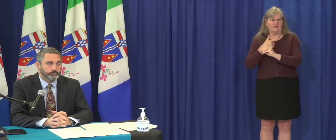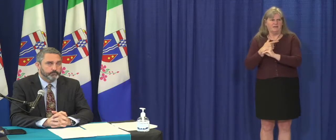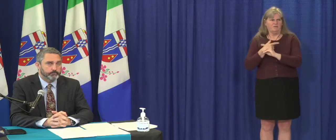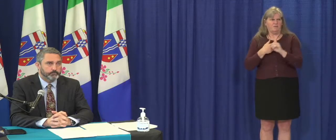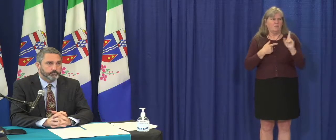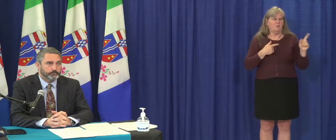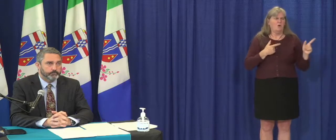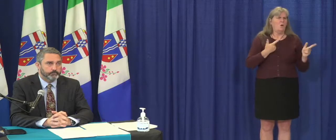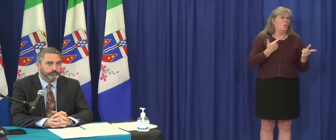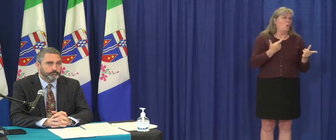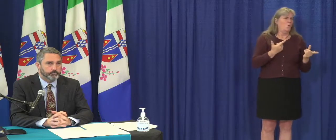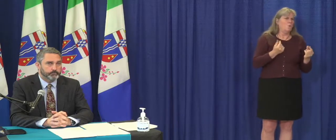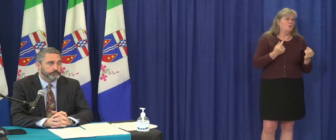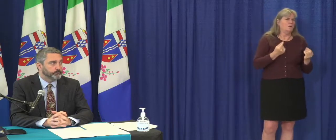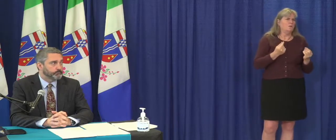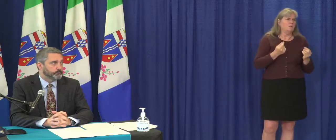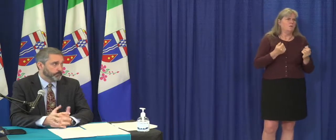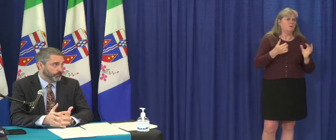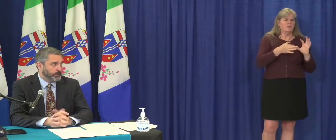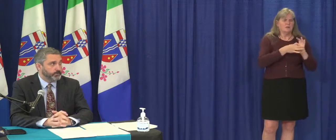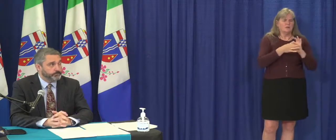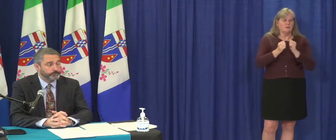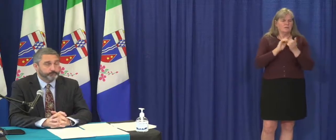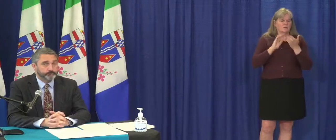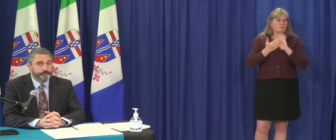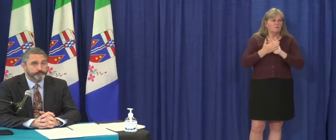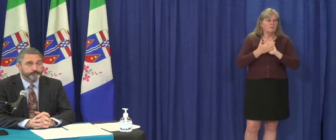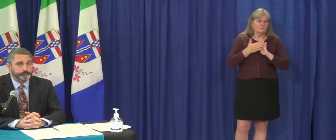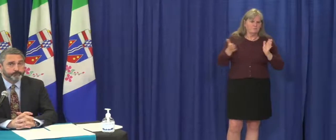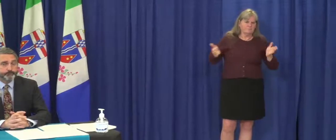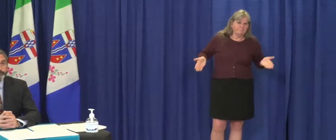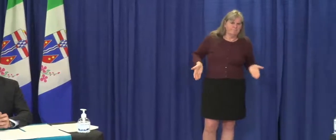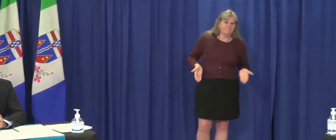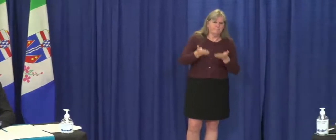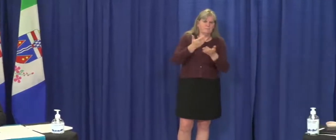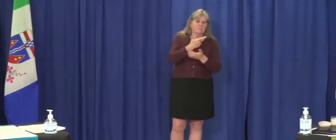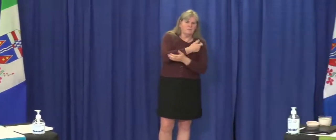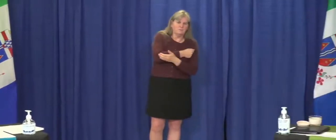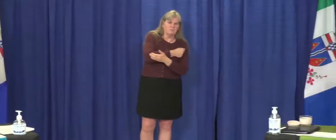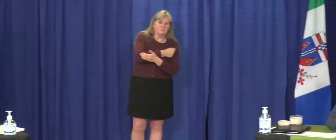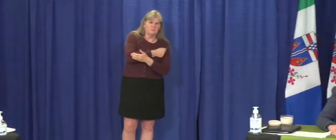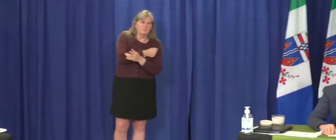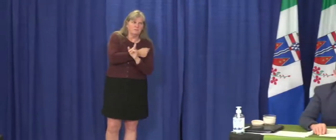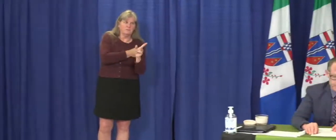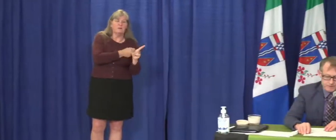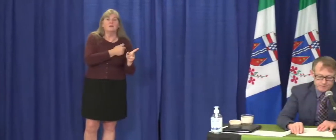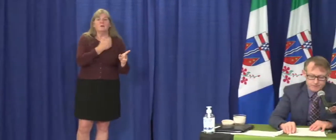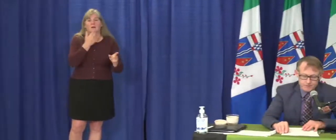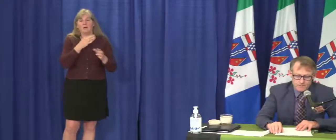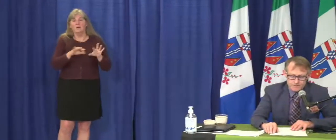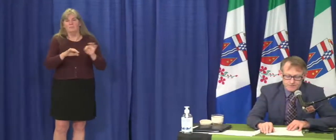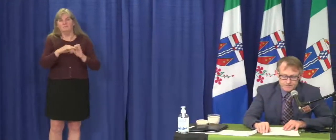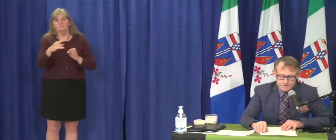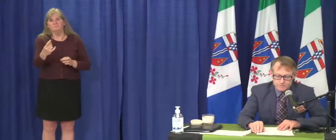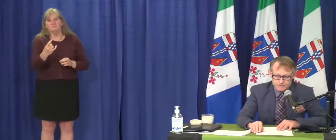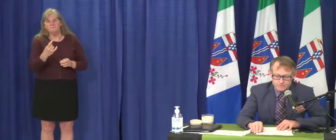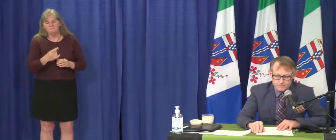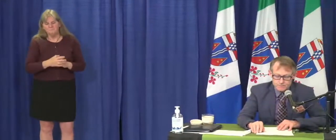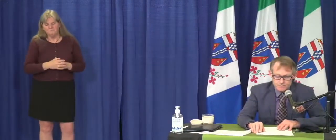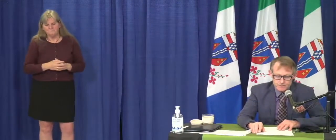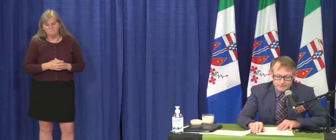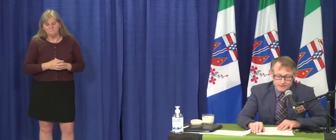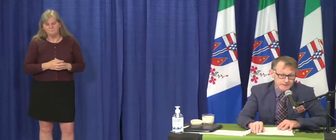vaccination uptake is concerned.